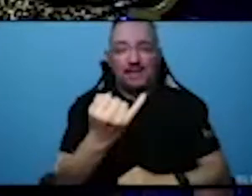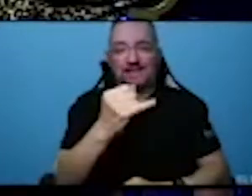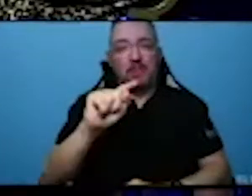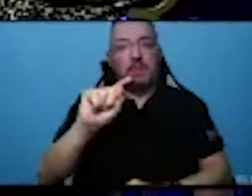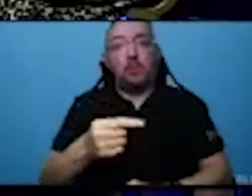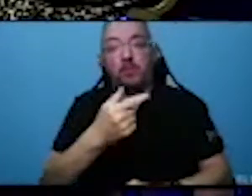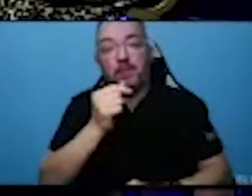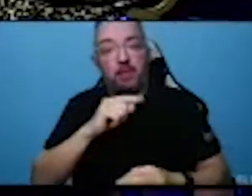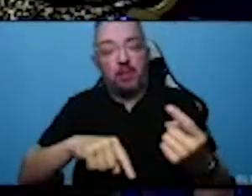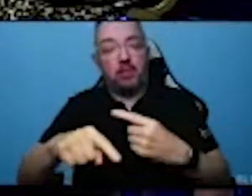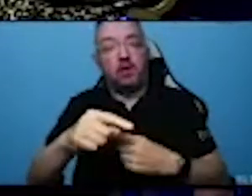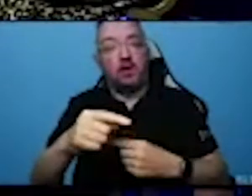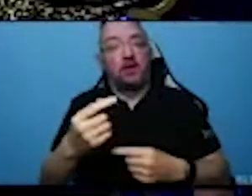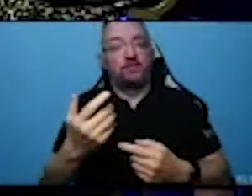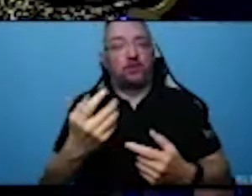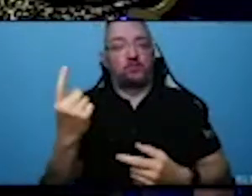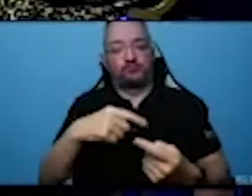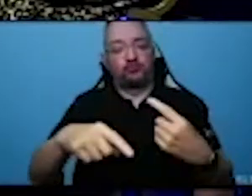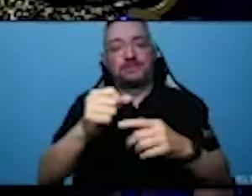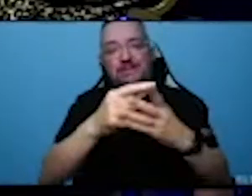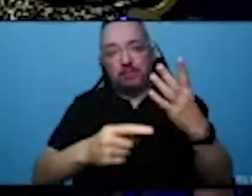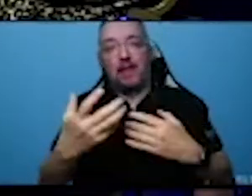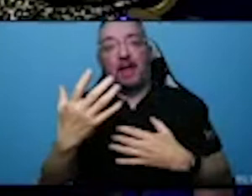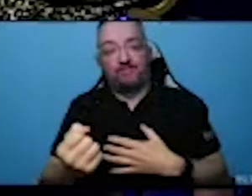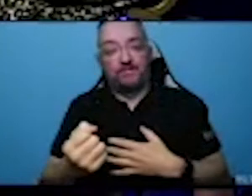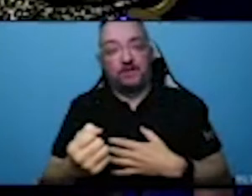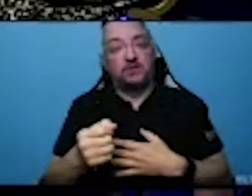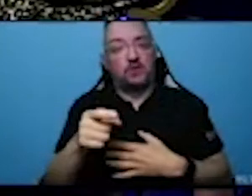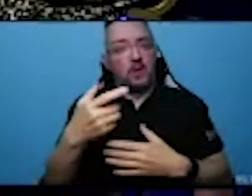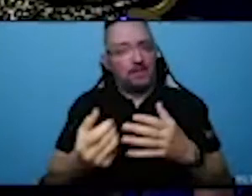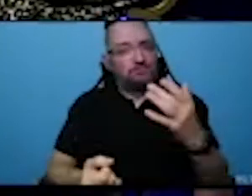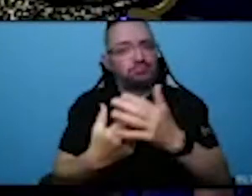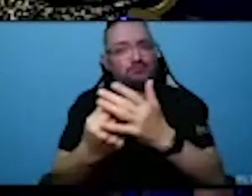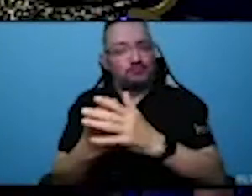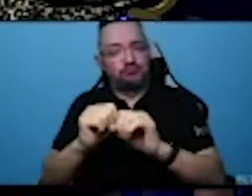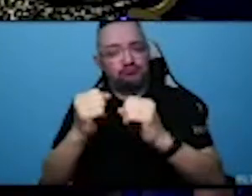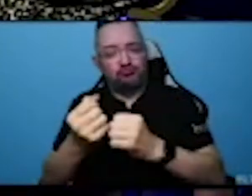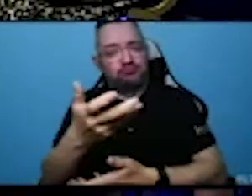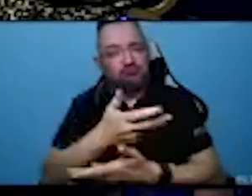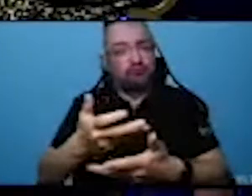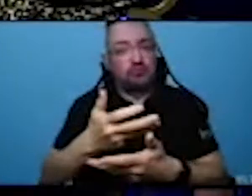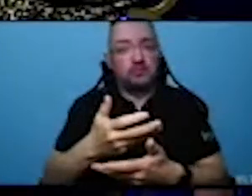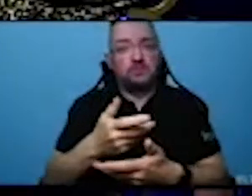in some of the questions that must've come up in your discussions as a group. Just give us an account of where you got to. Okay, thanks, Jim.